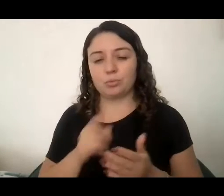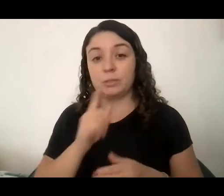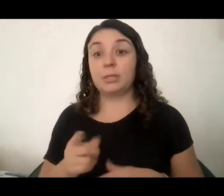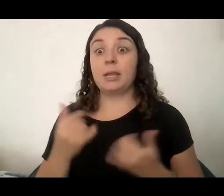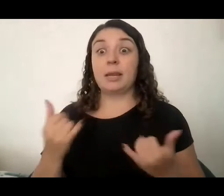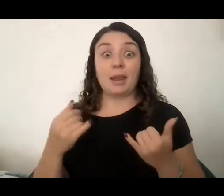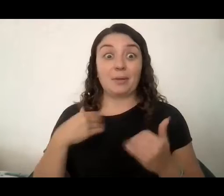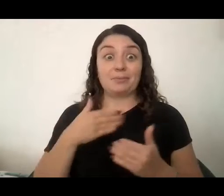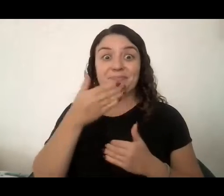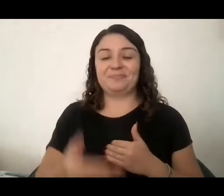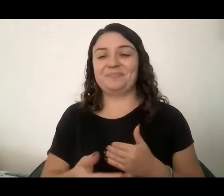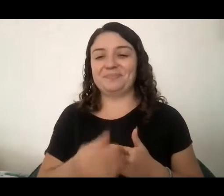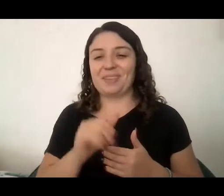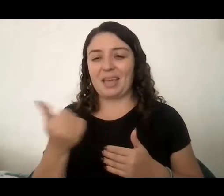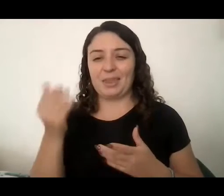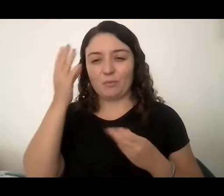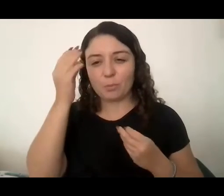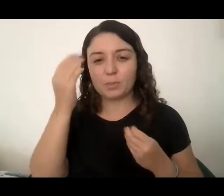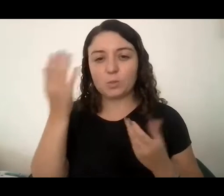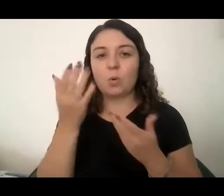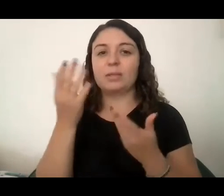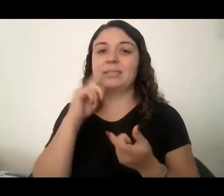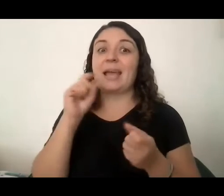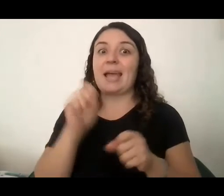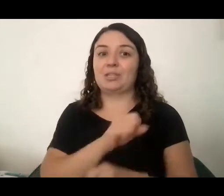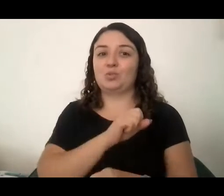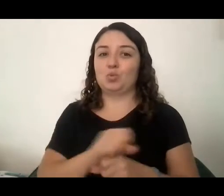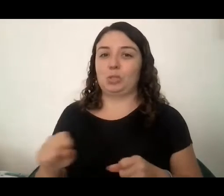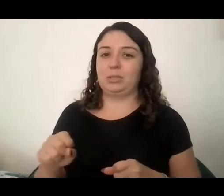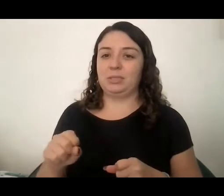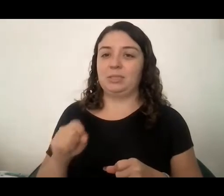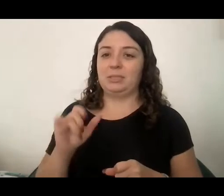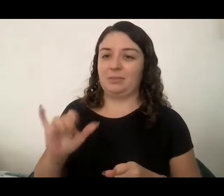on to some more details of the actual, because that's kind of where that question is going. If